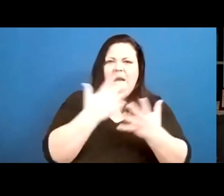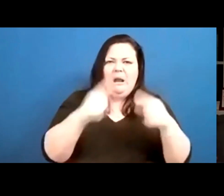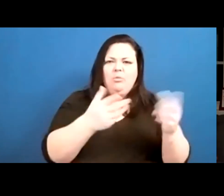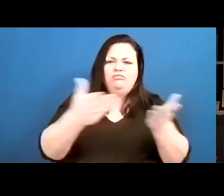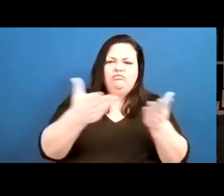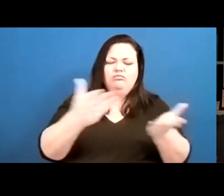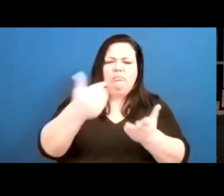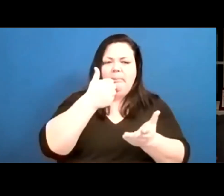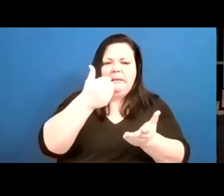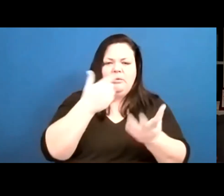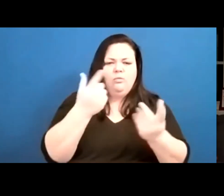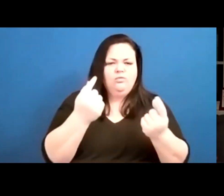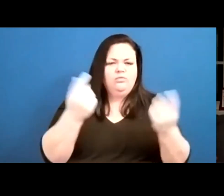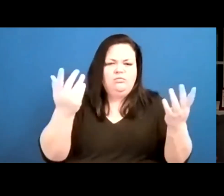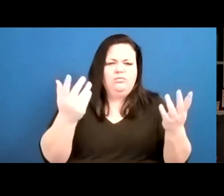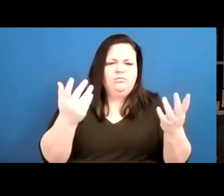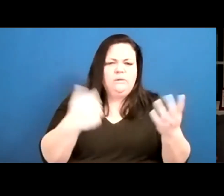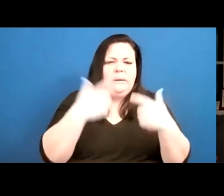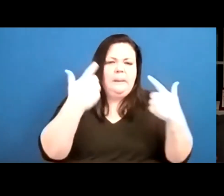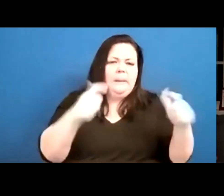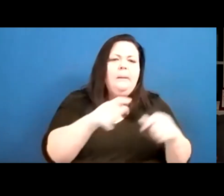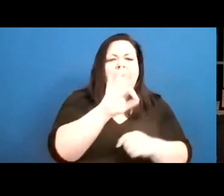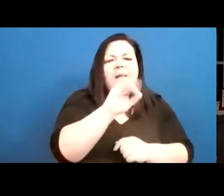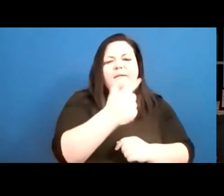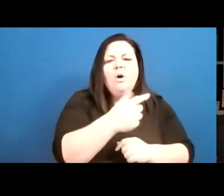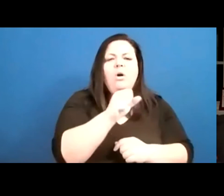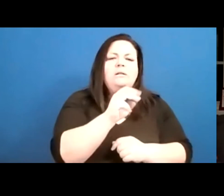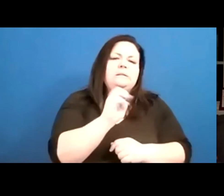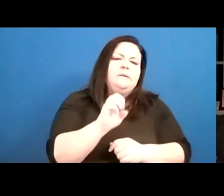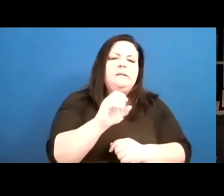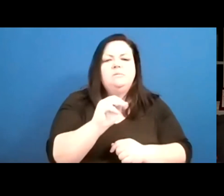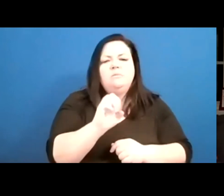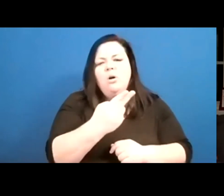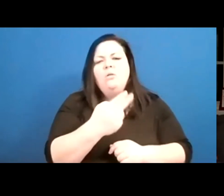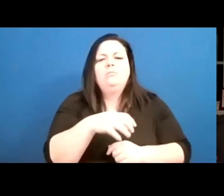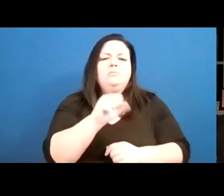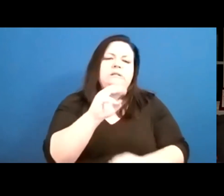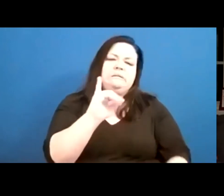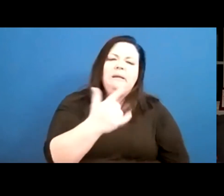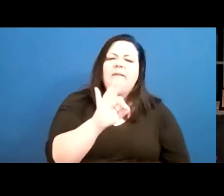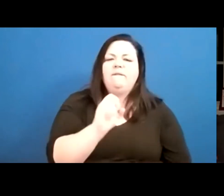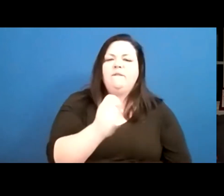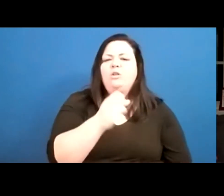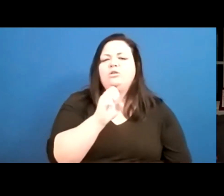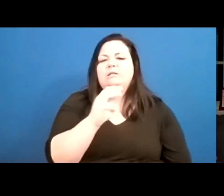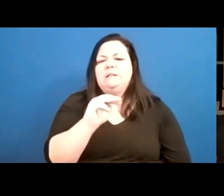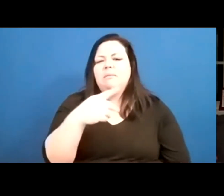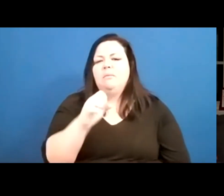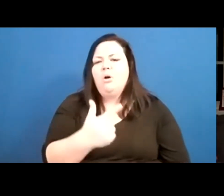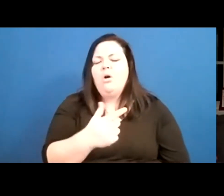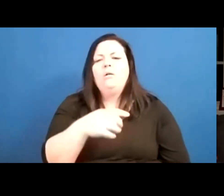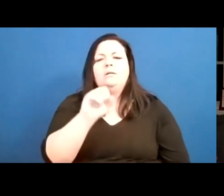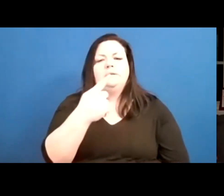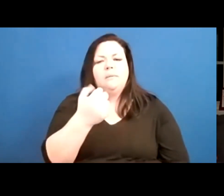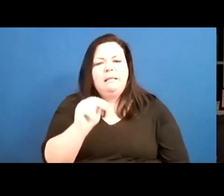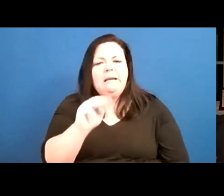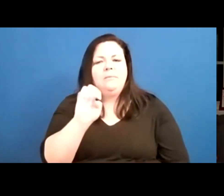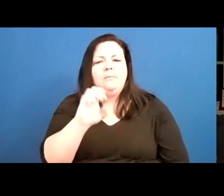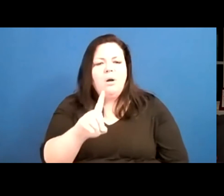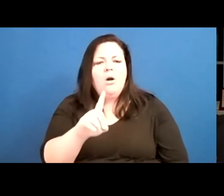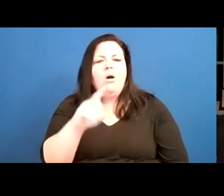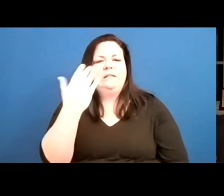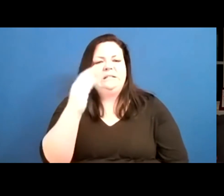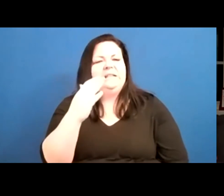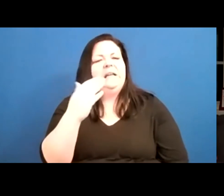big fog smee smog, smig fosh seem pog. spleen mond. seen fond. ends split my hair